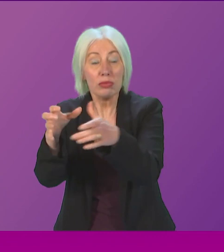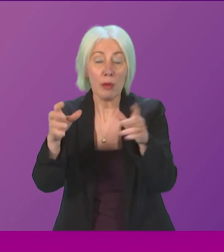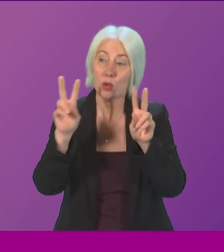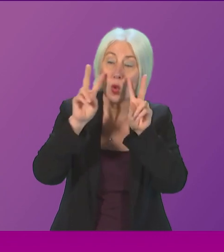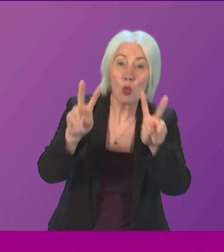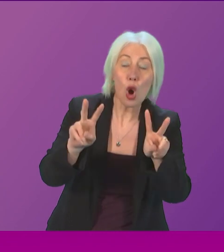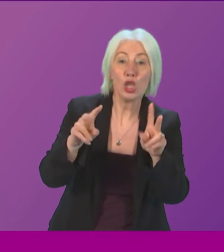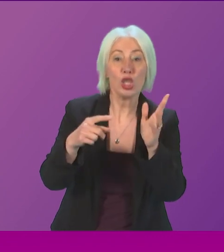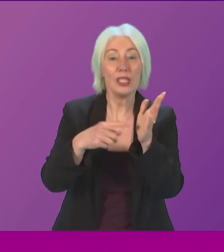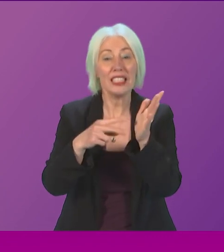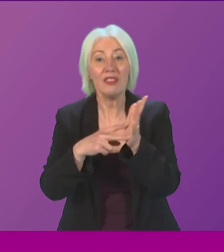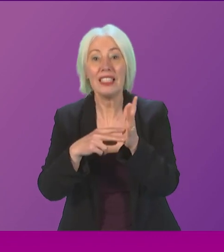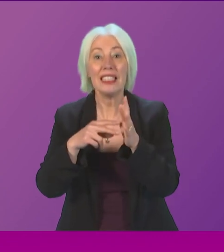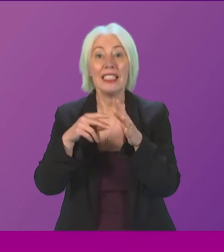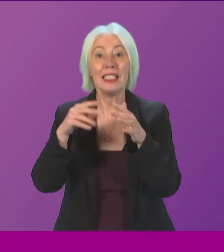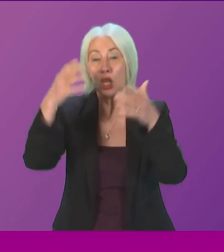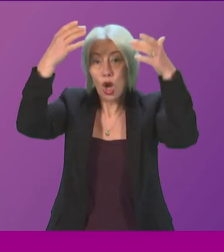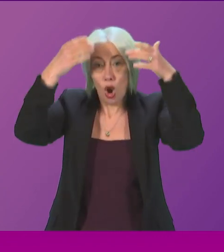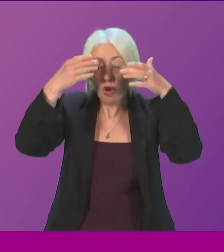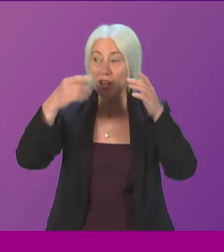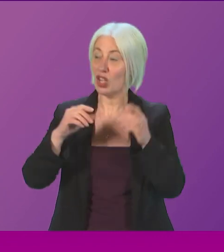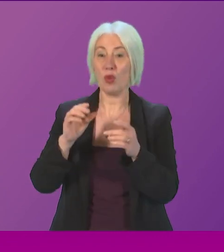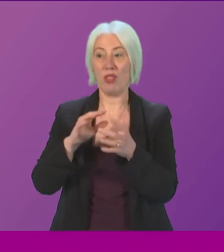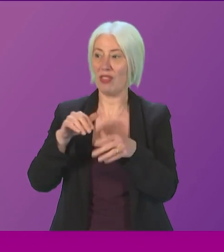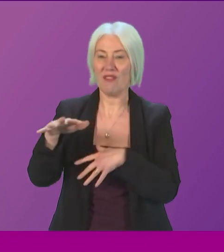with family, friends and neighbours.